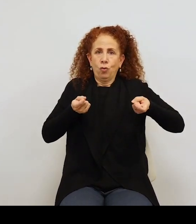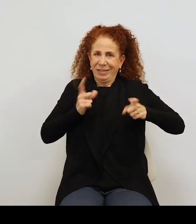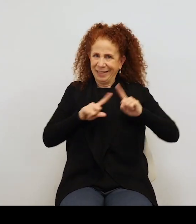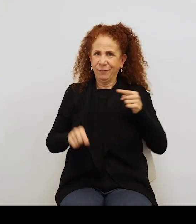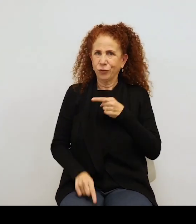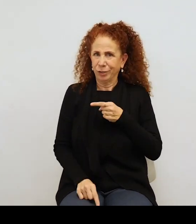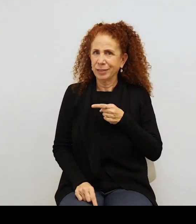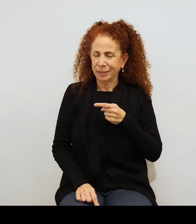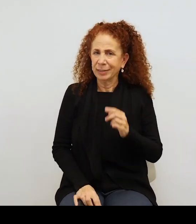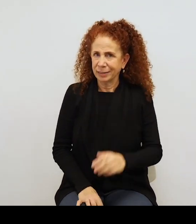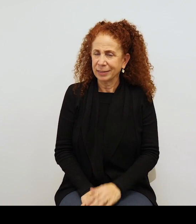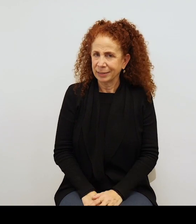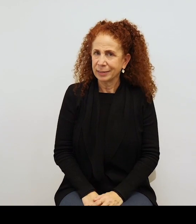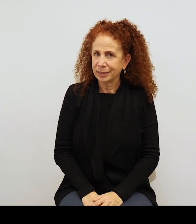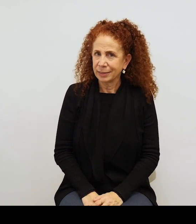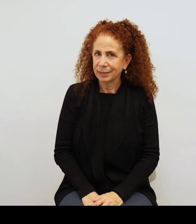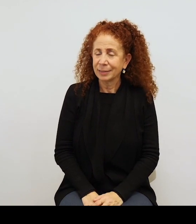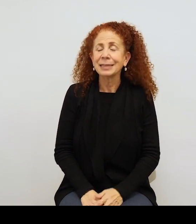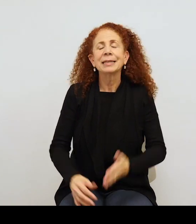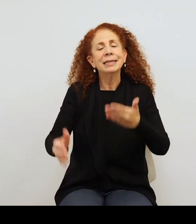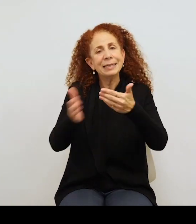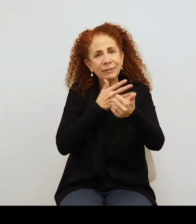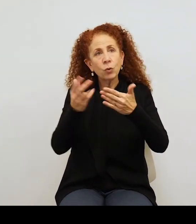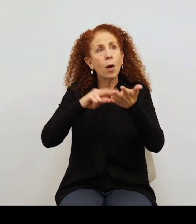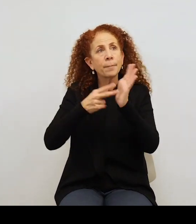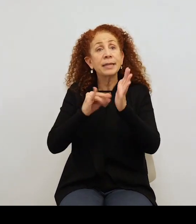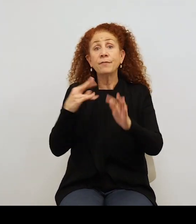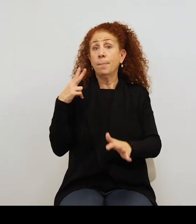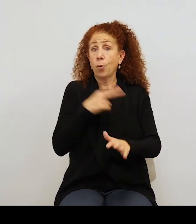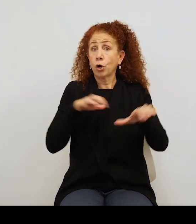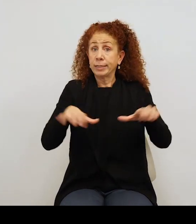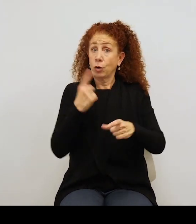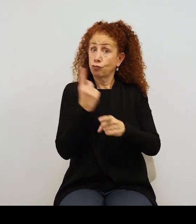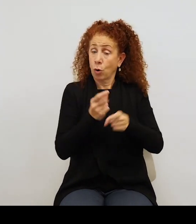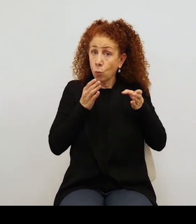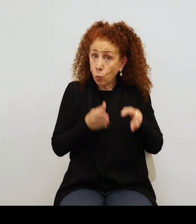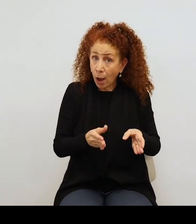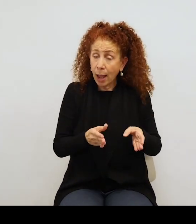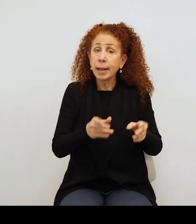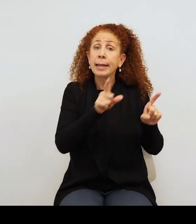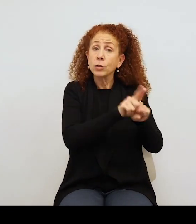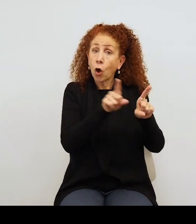And it's-- even though-- if a park is done right, it is created,